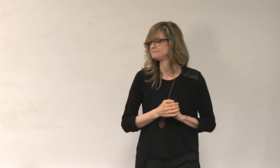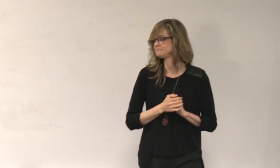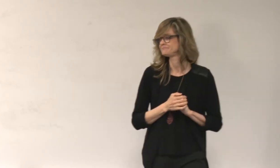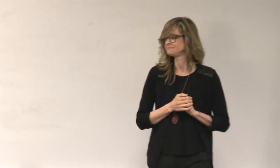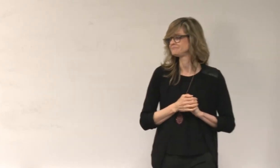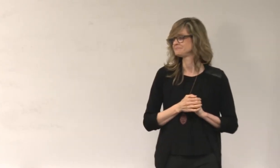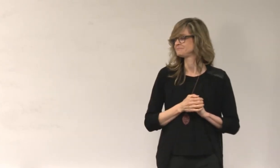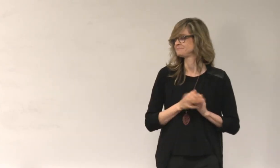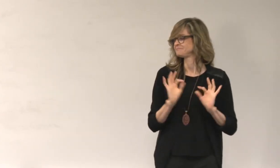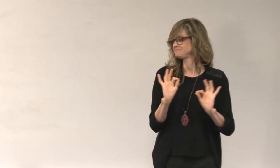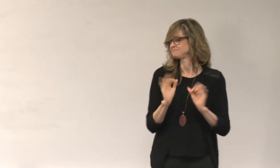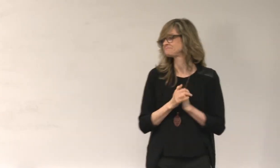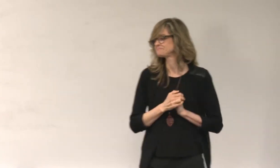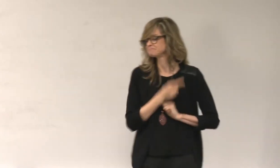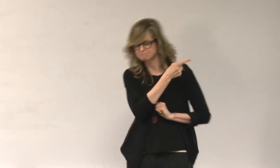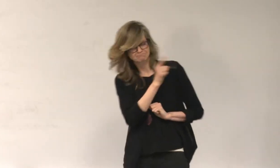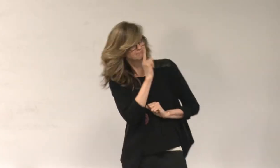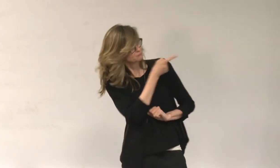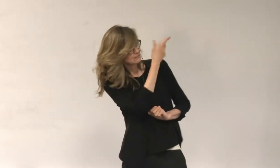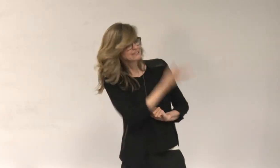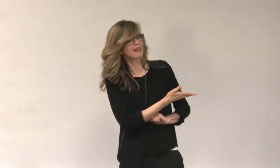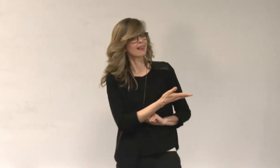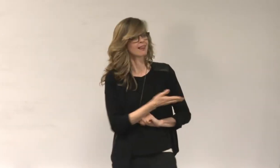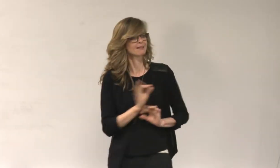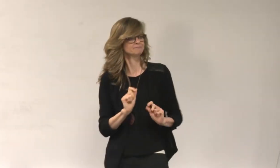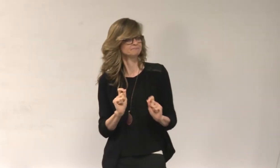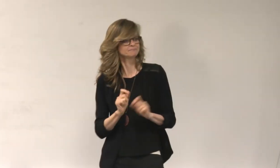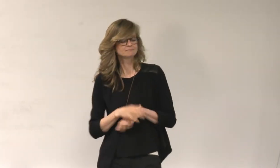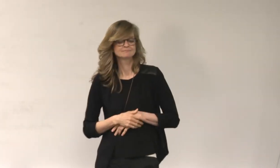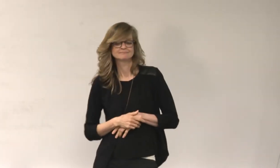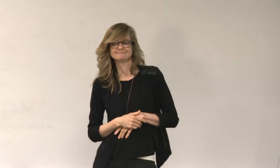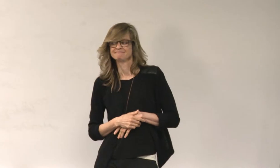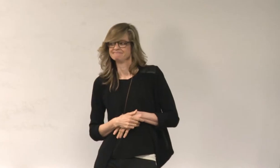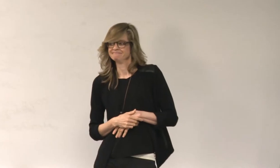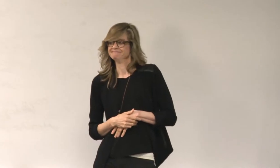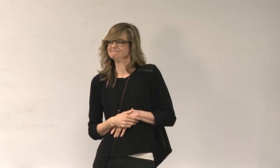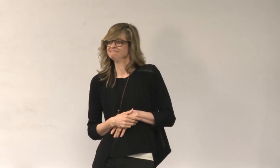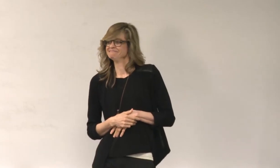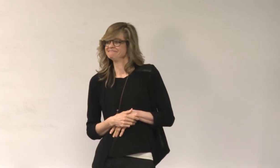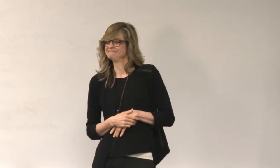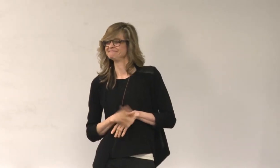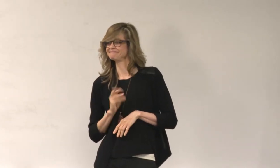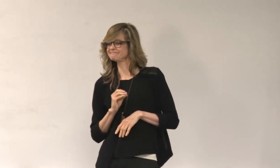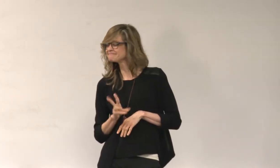IT WAS NO BIG DEAL. BUT HE WAS ACTUALLY HARD-OF-HEARING OR HAD A HEARING LOSS,